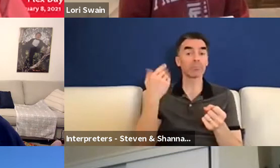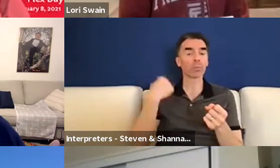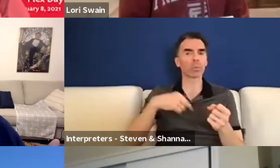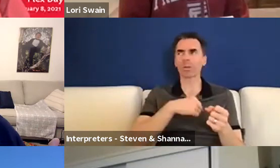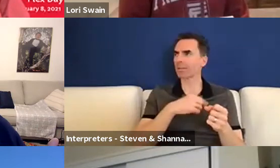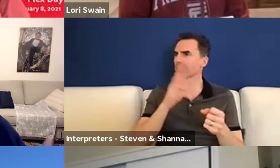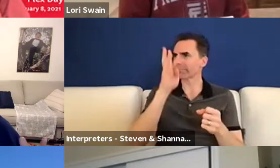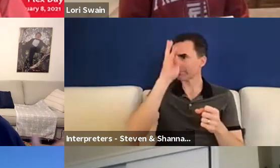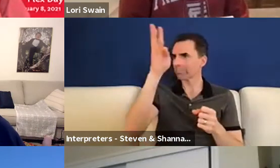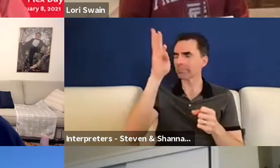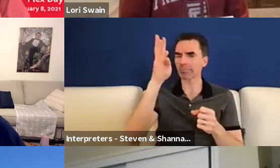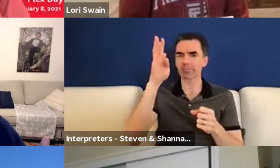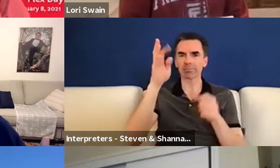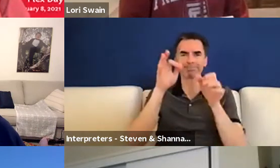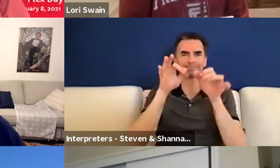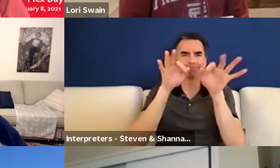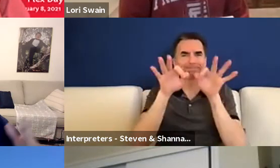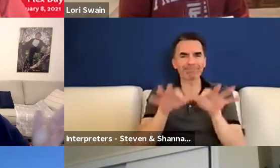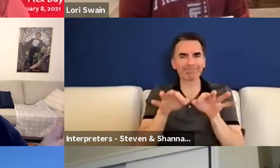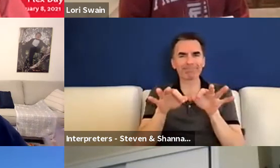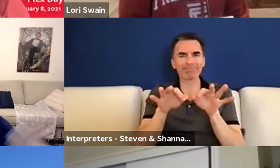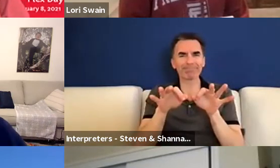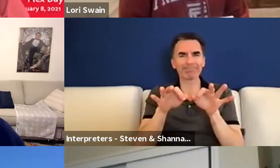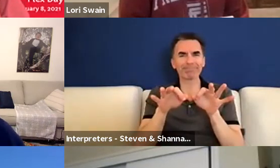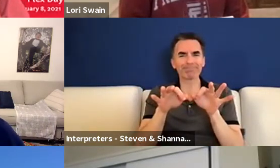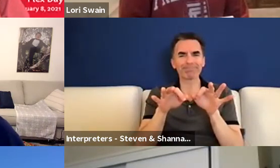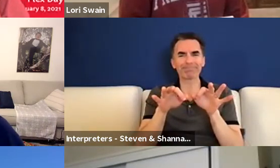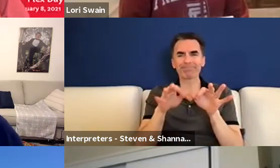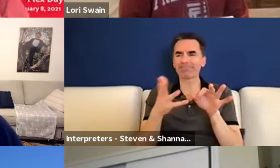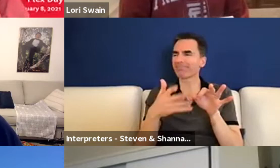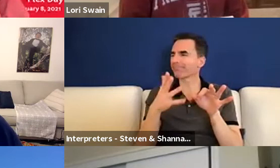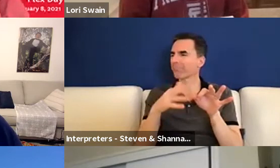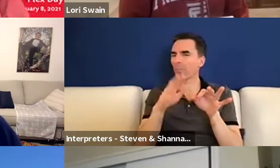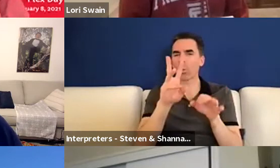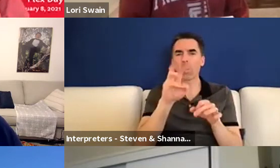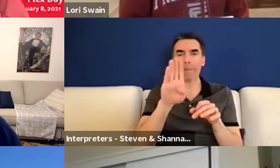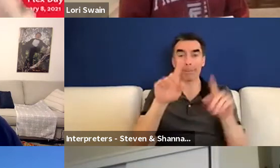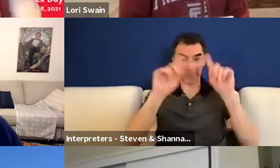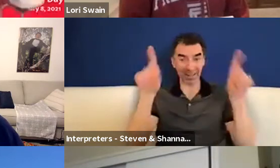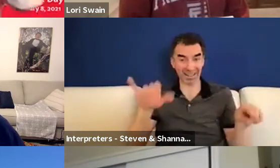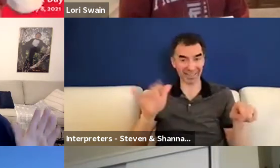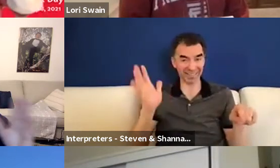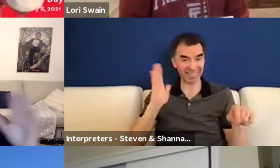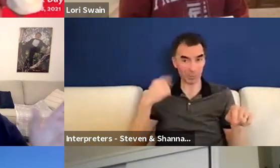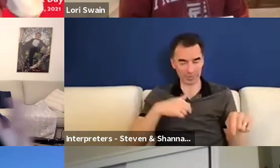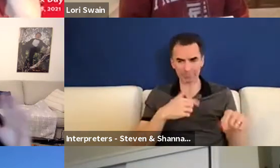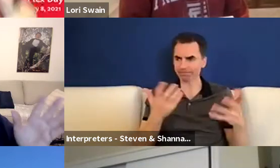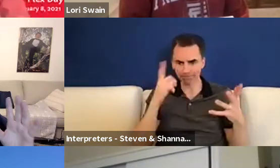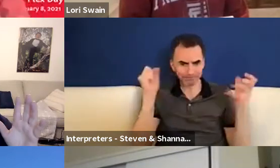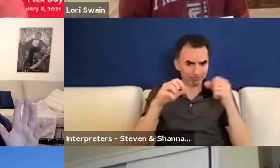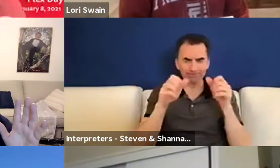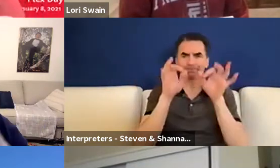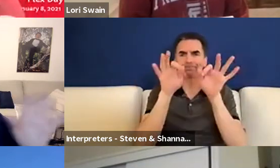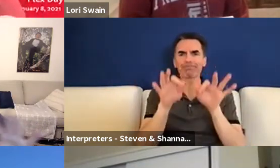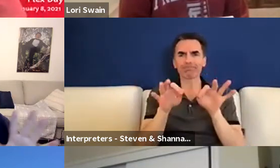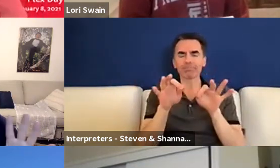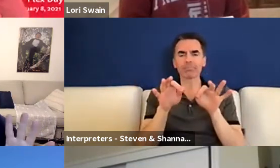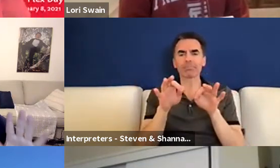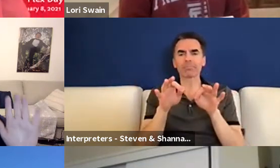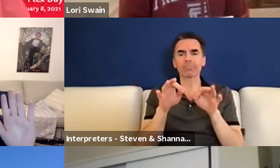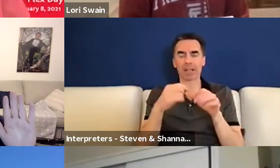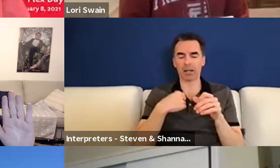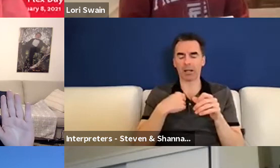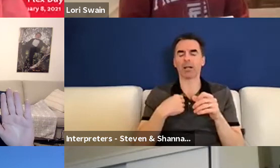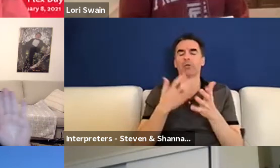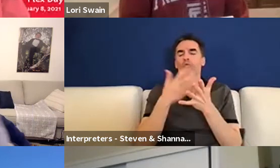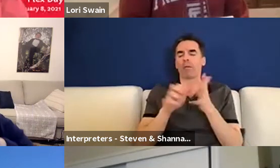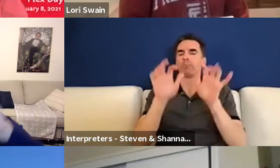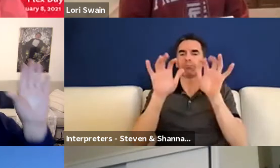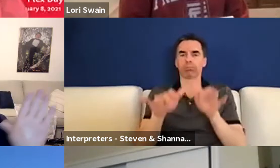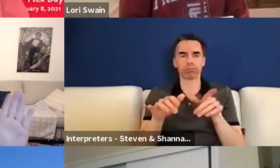it, the descriptions for one page or something, you know, somebody threw a fit because I drafted something. And it put